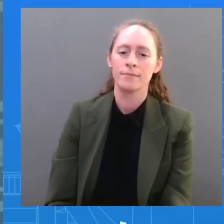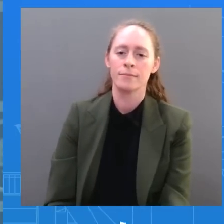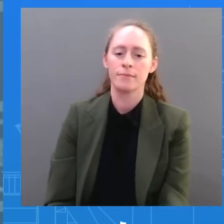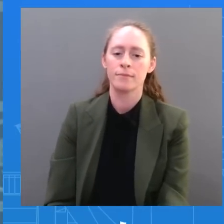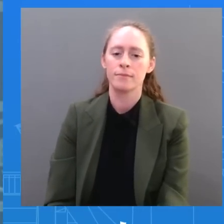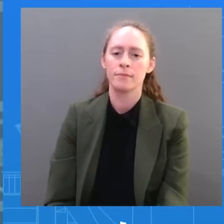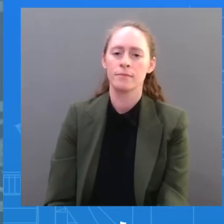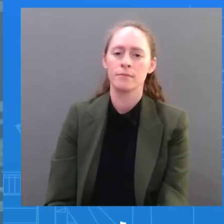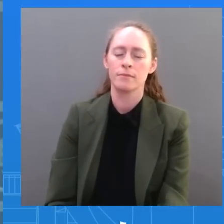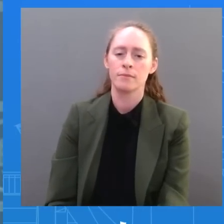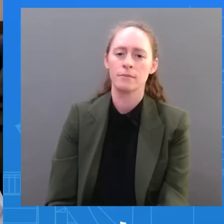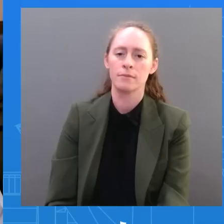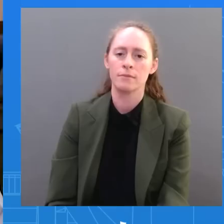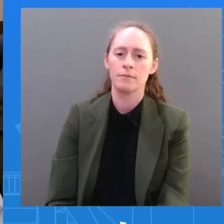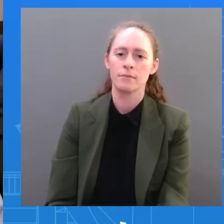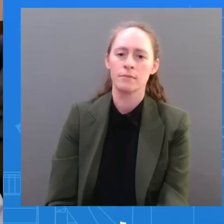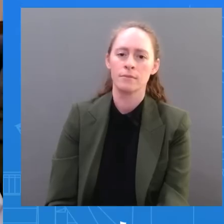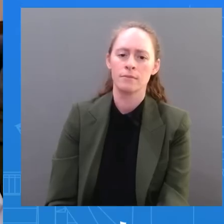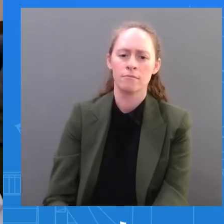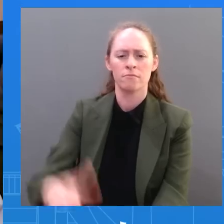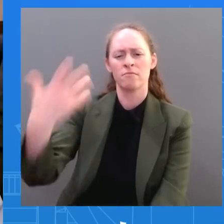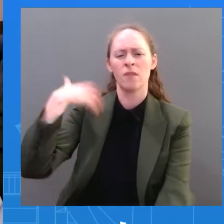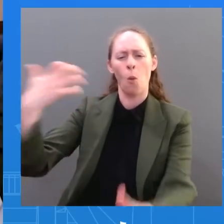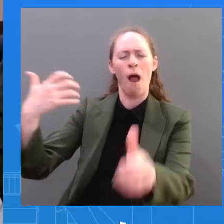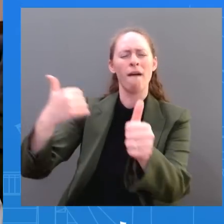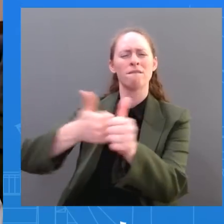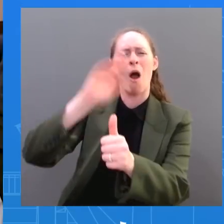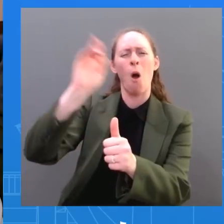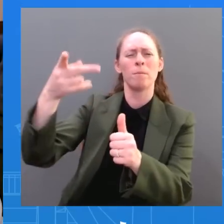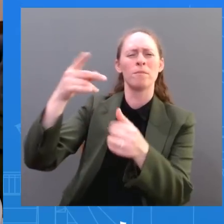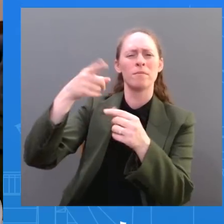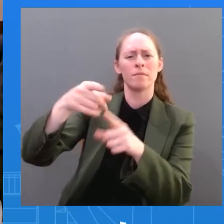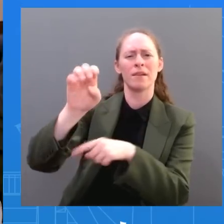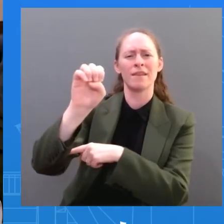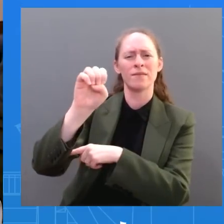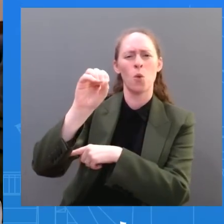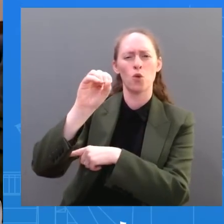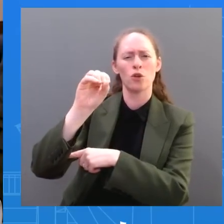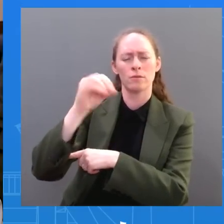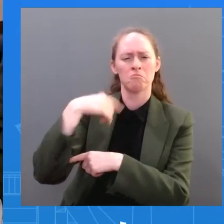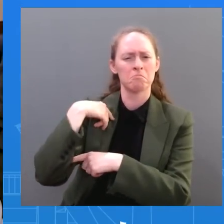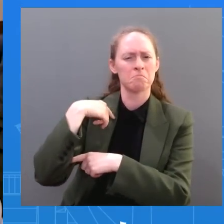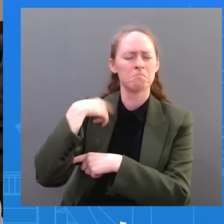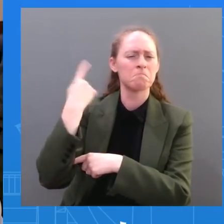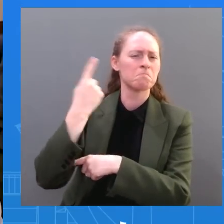I mean, the ones that the President had hinted we might hear more of Friday, you say are still being talked about: I mean, there's -- there's broad frustration